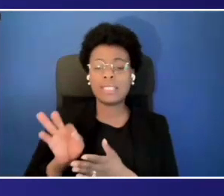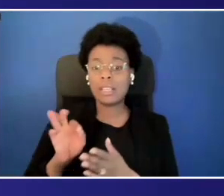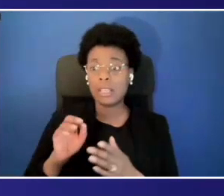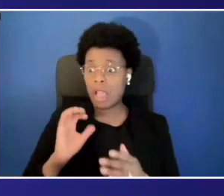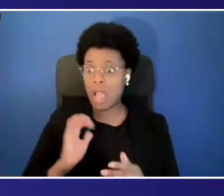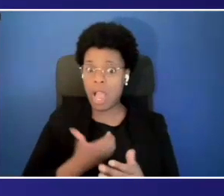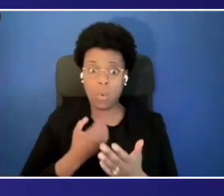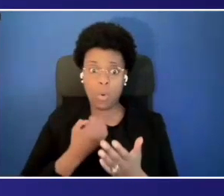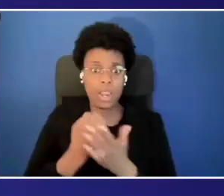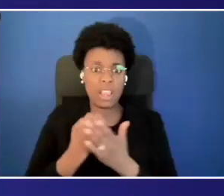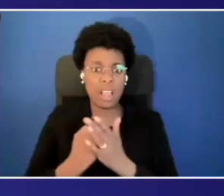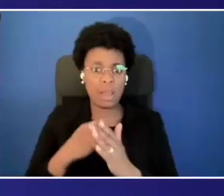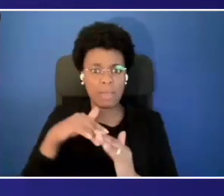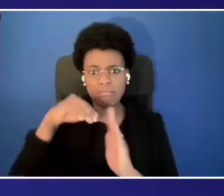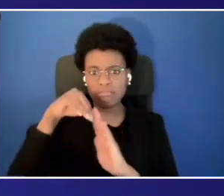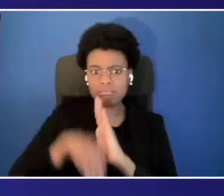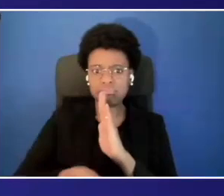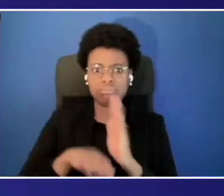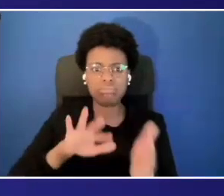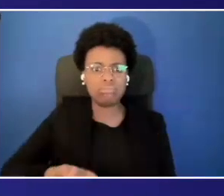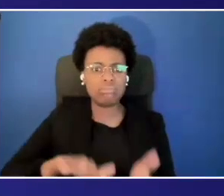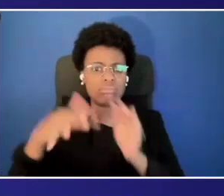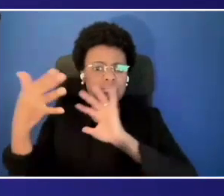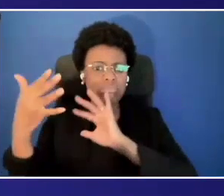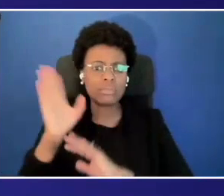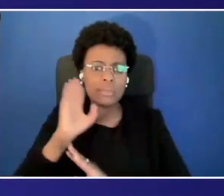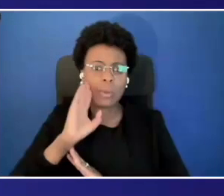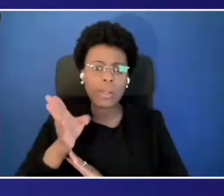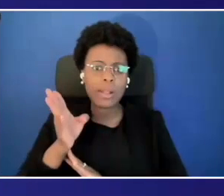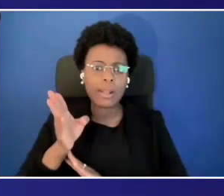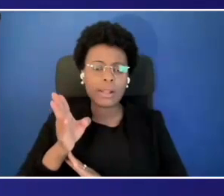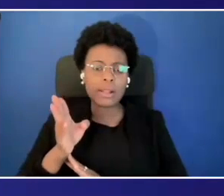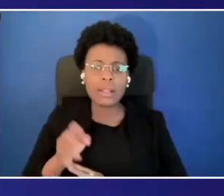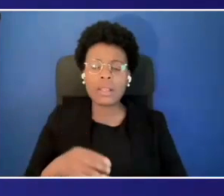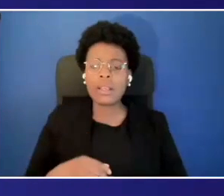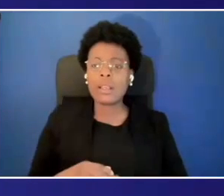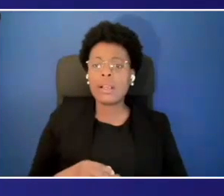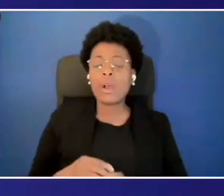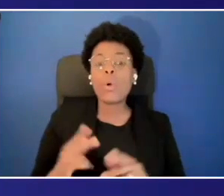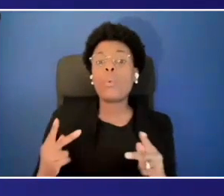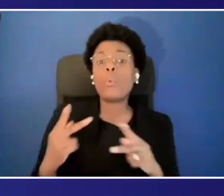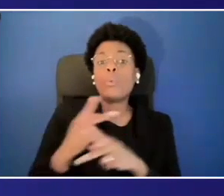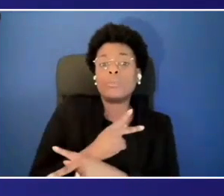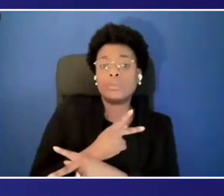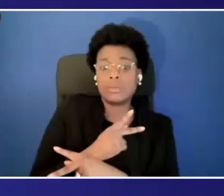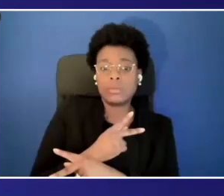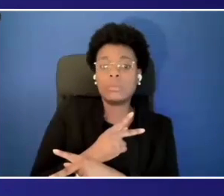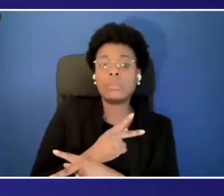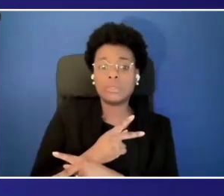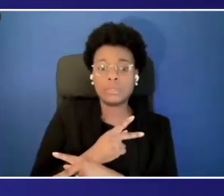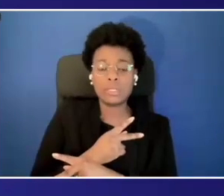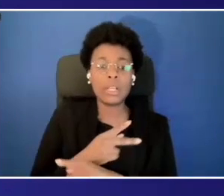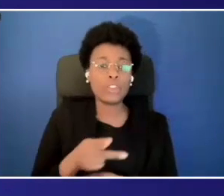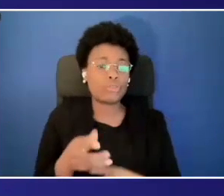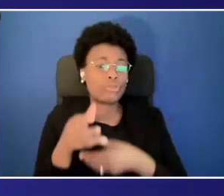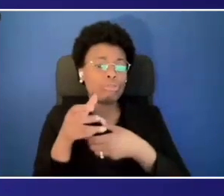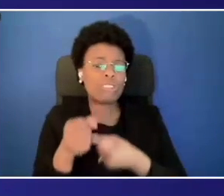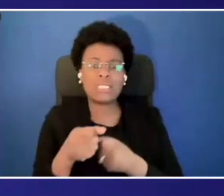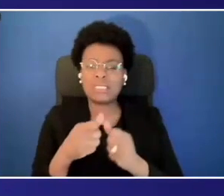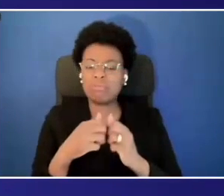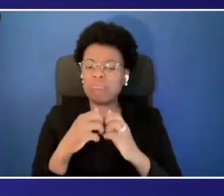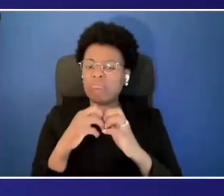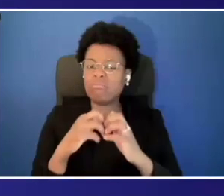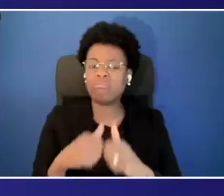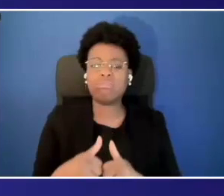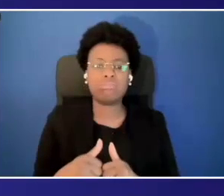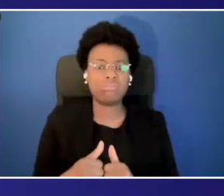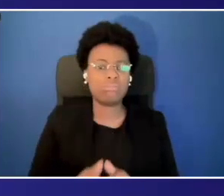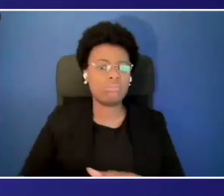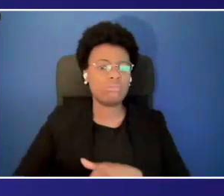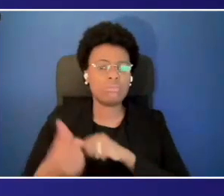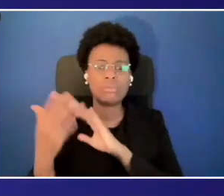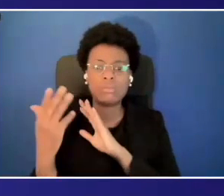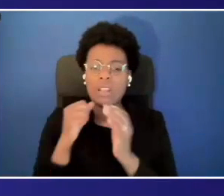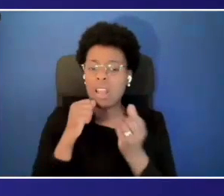More than just economic catastrophe though, this move would also undermine trust in government, which would also undermine trust in government, which would not serve this administration well in the long run.